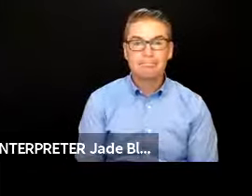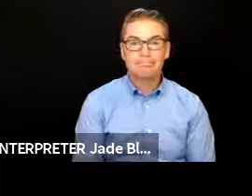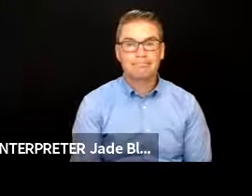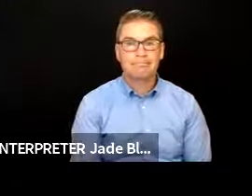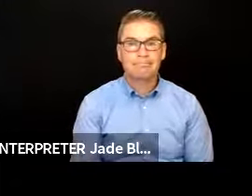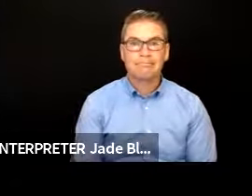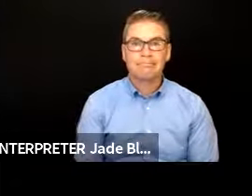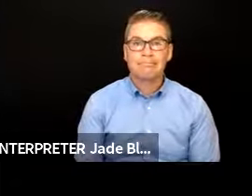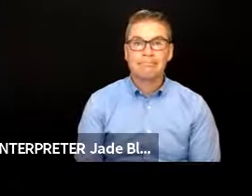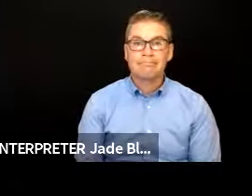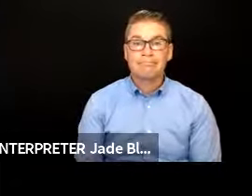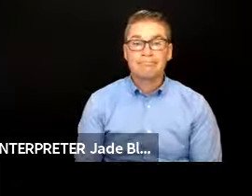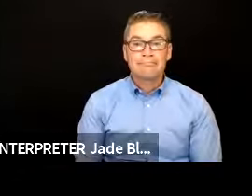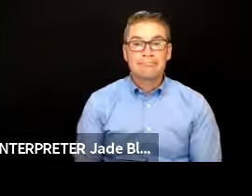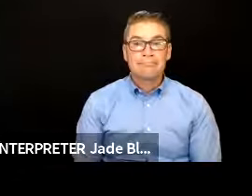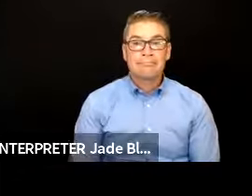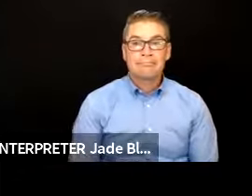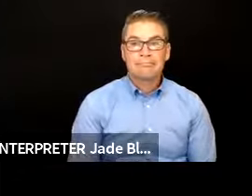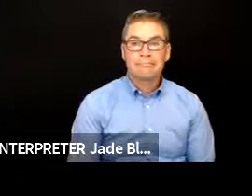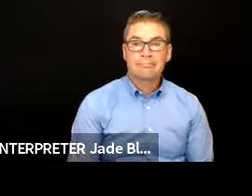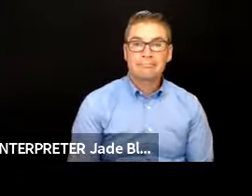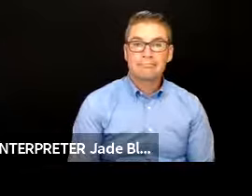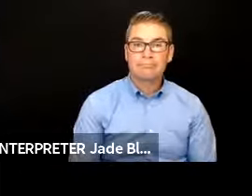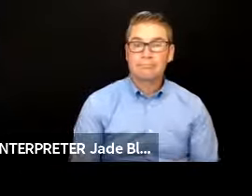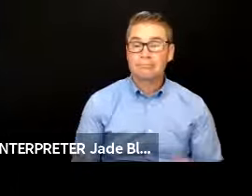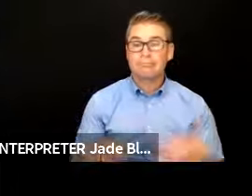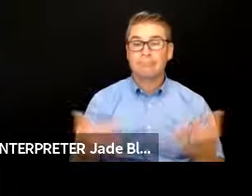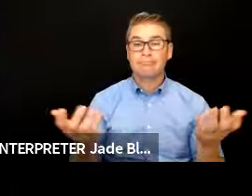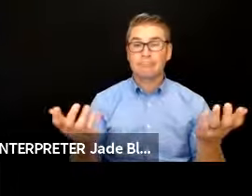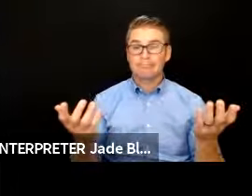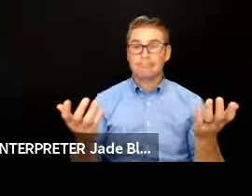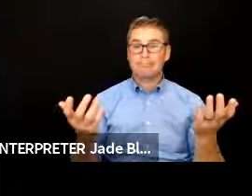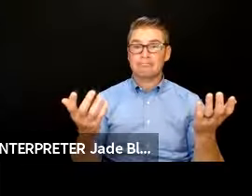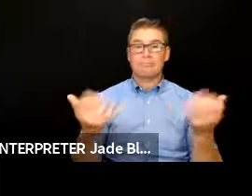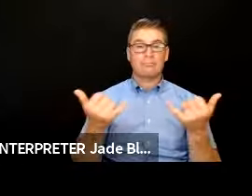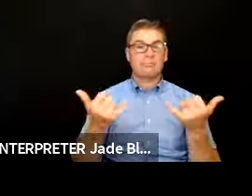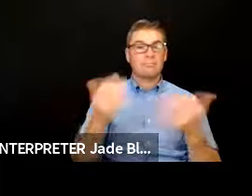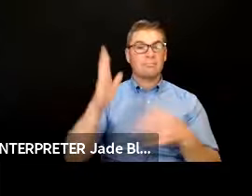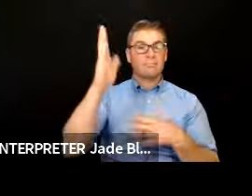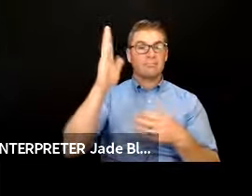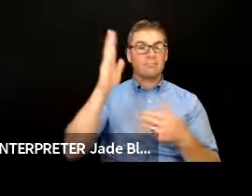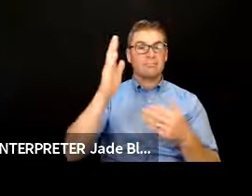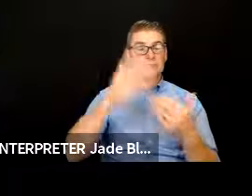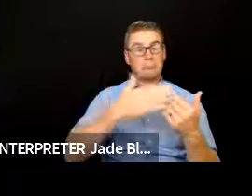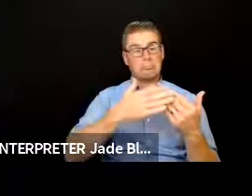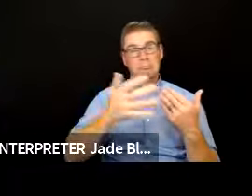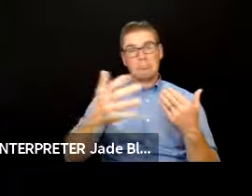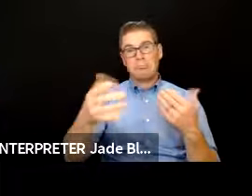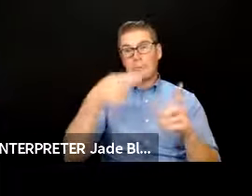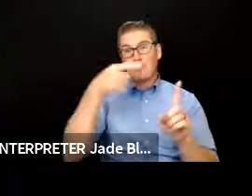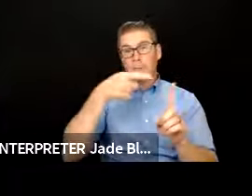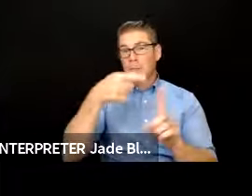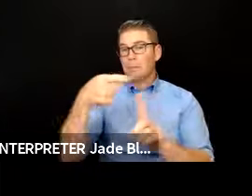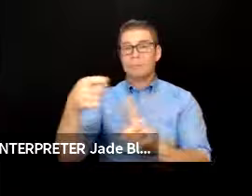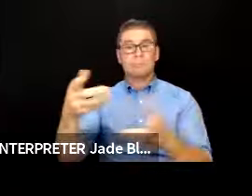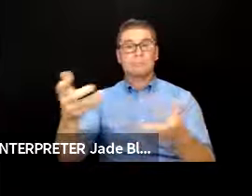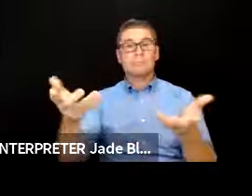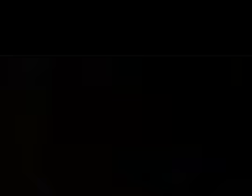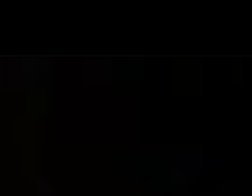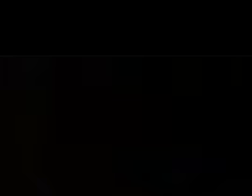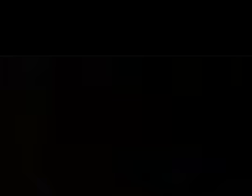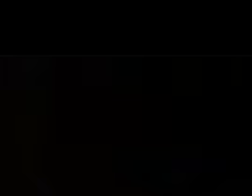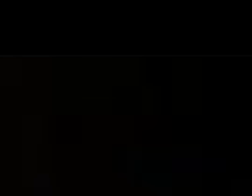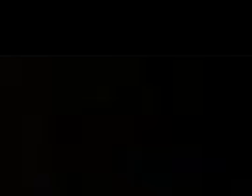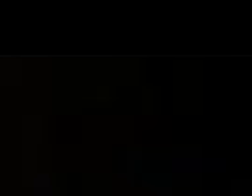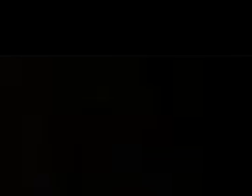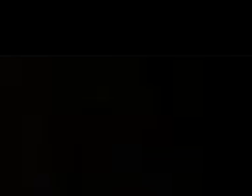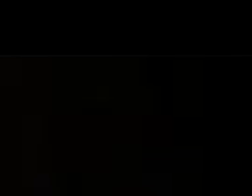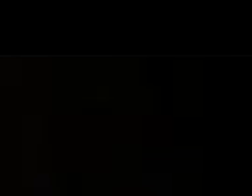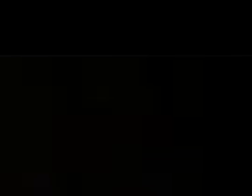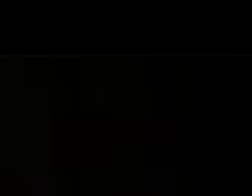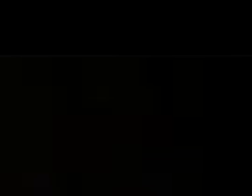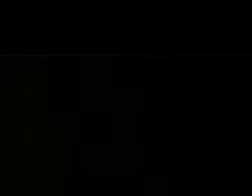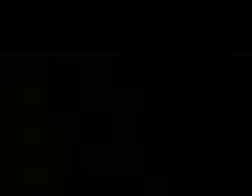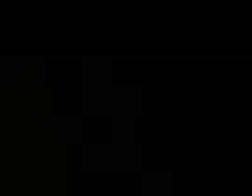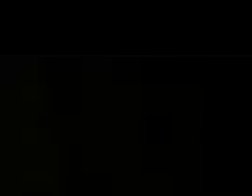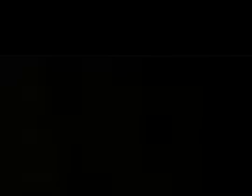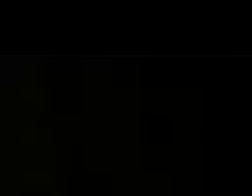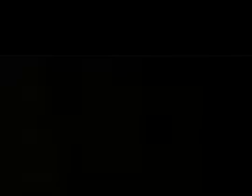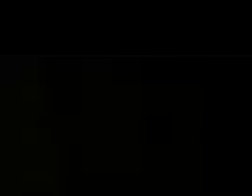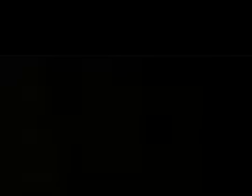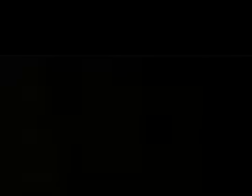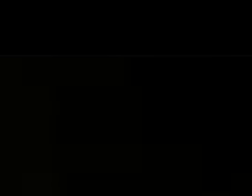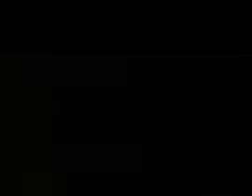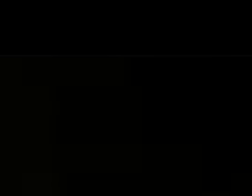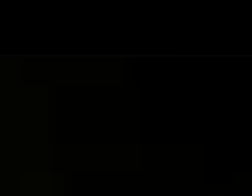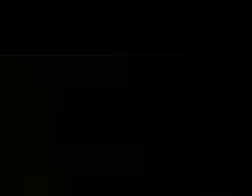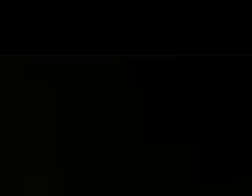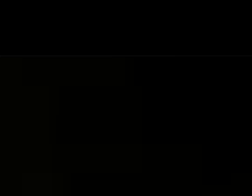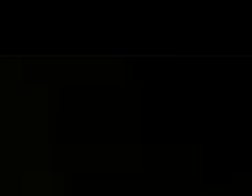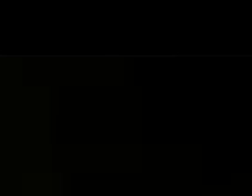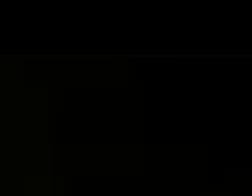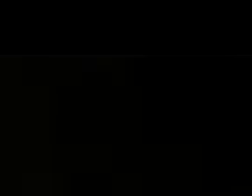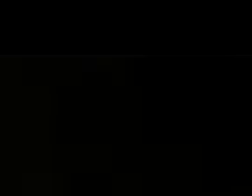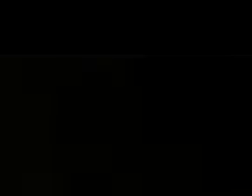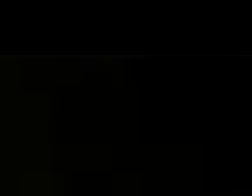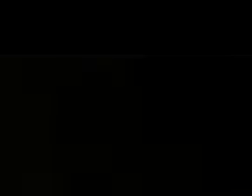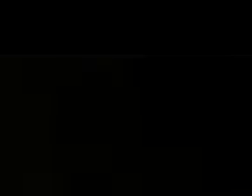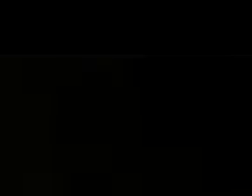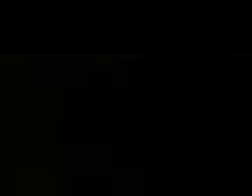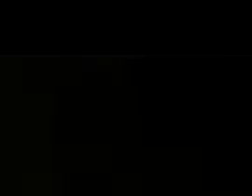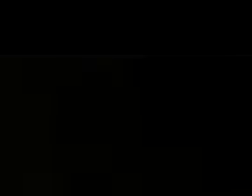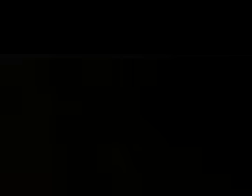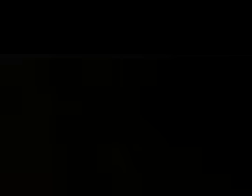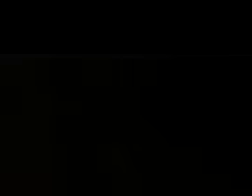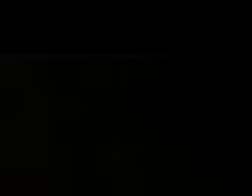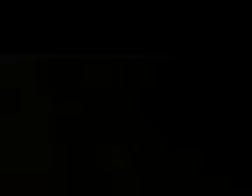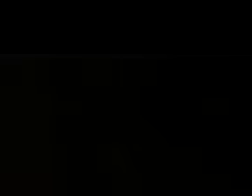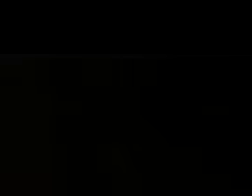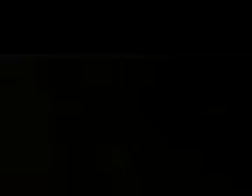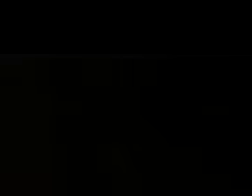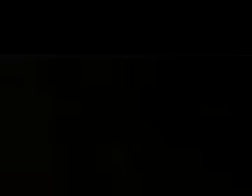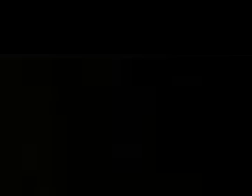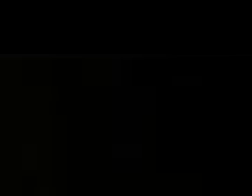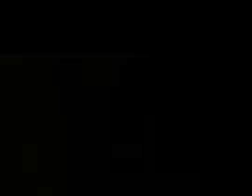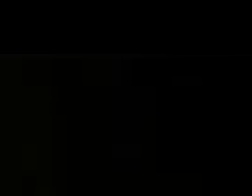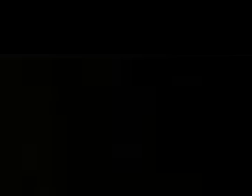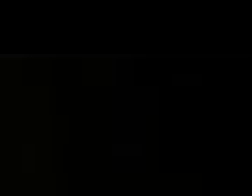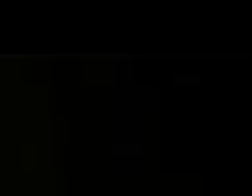If you have in you questions feel free to type it in there and they will be able to reply to your questions then.